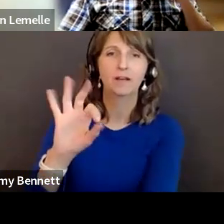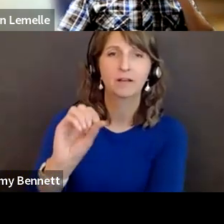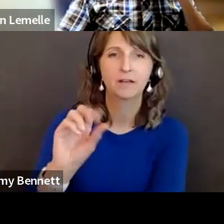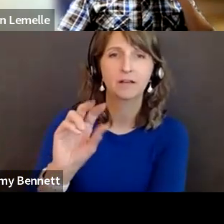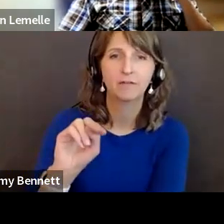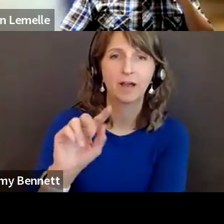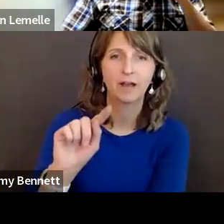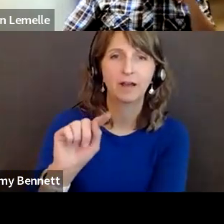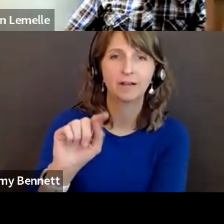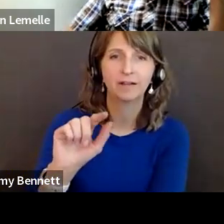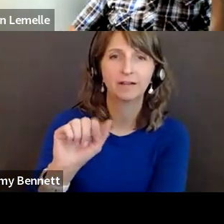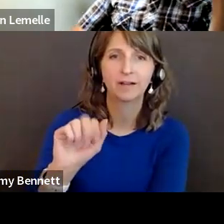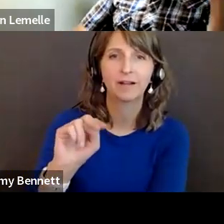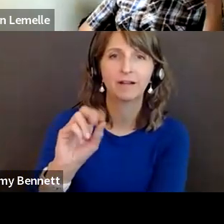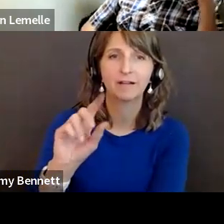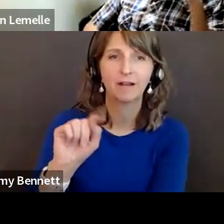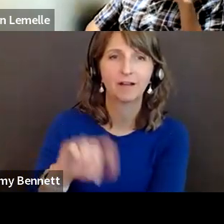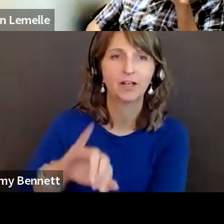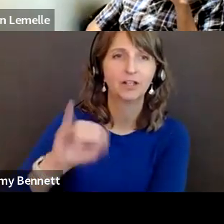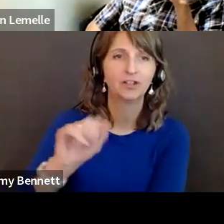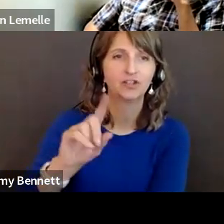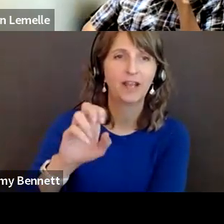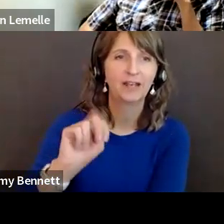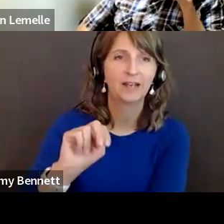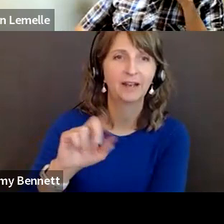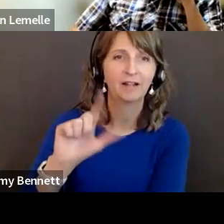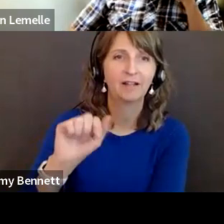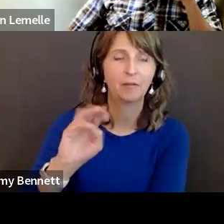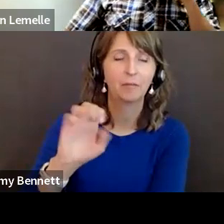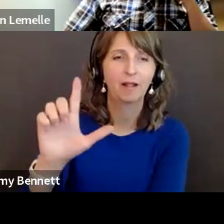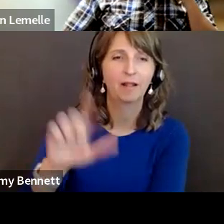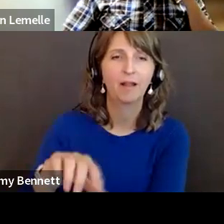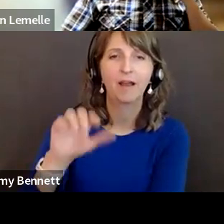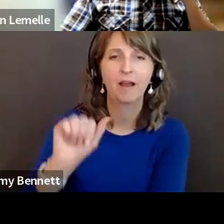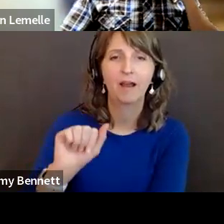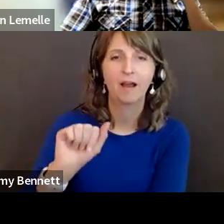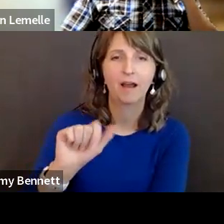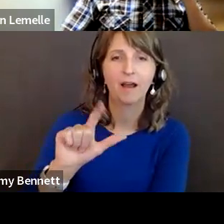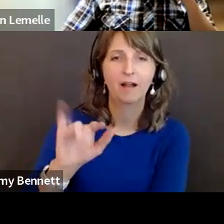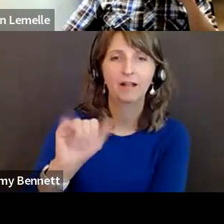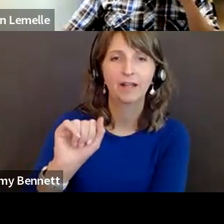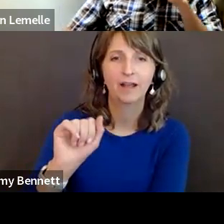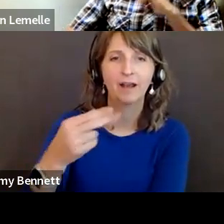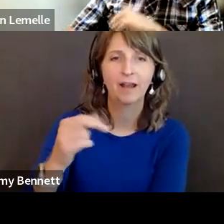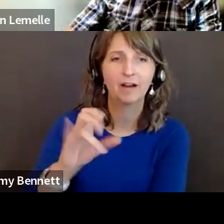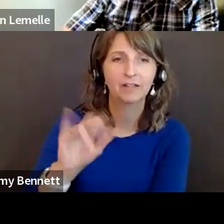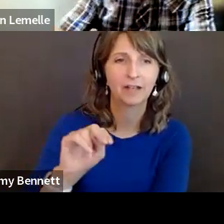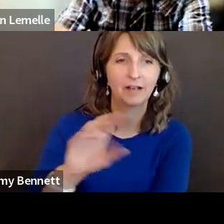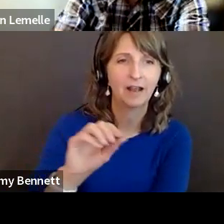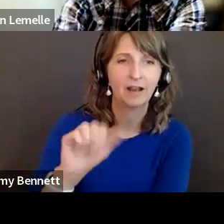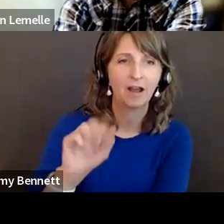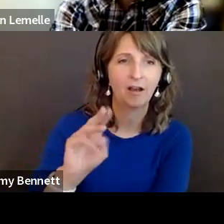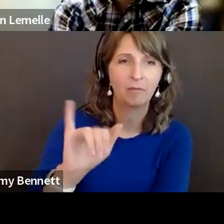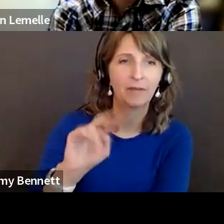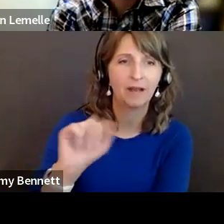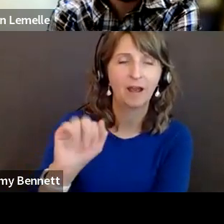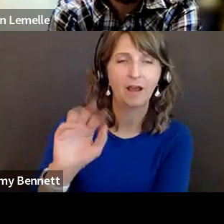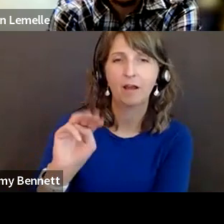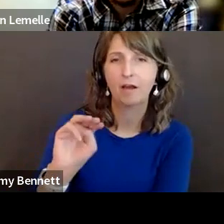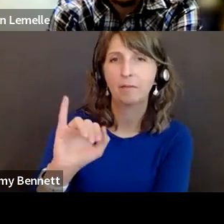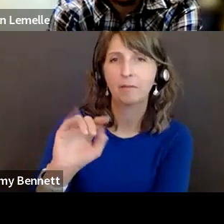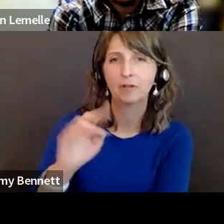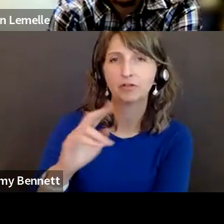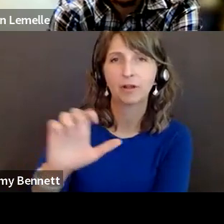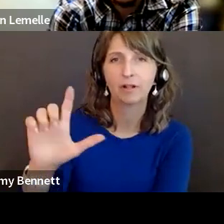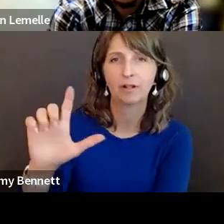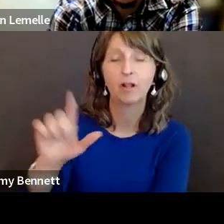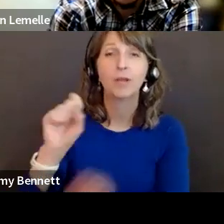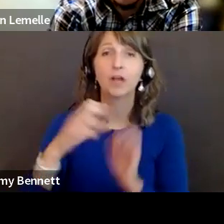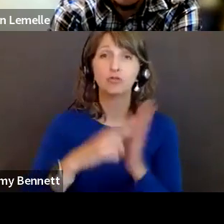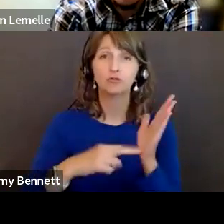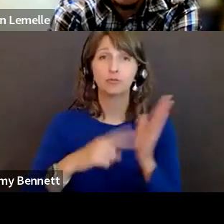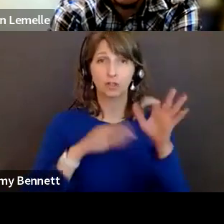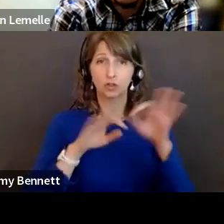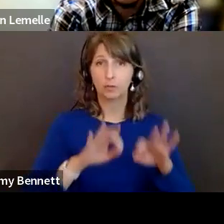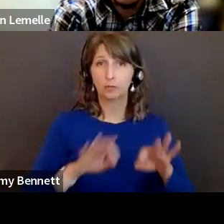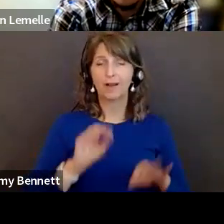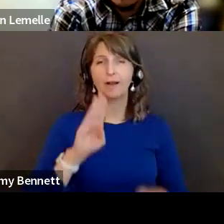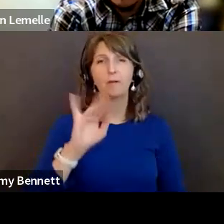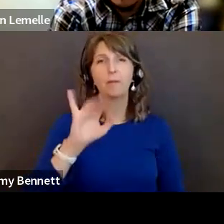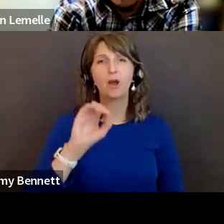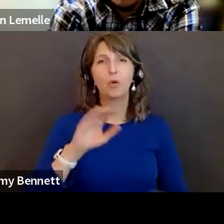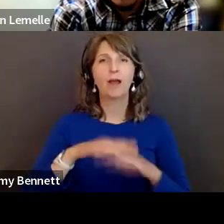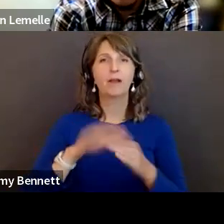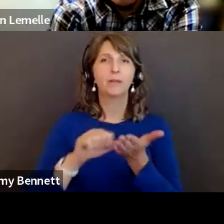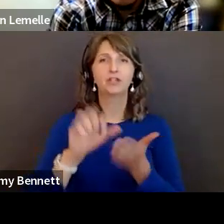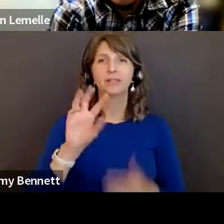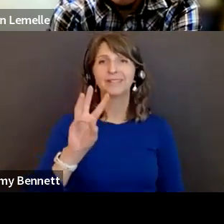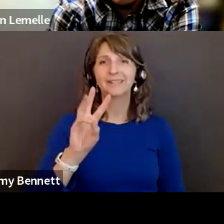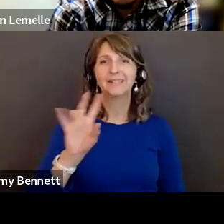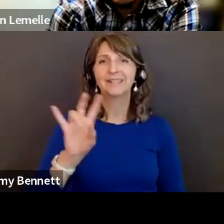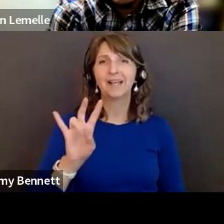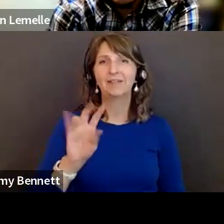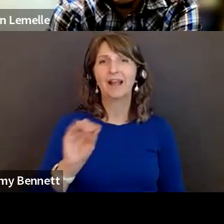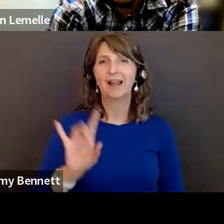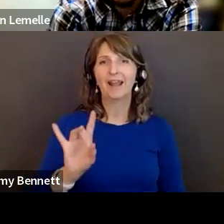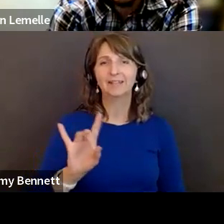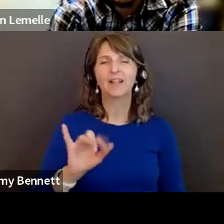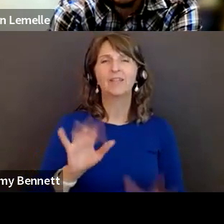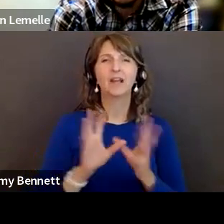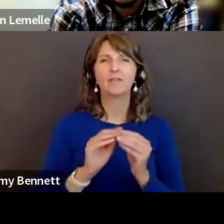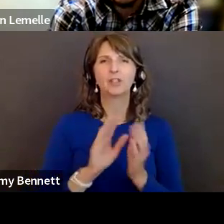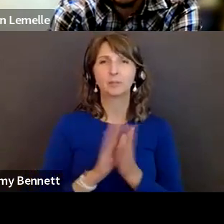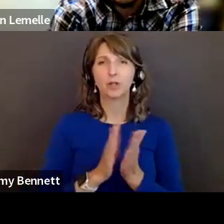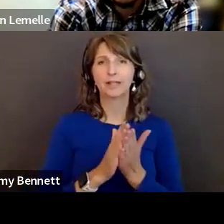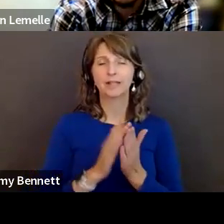Jay, Alia Harrison? And I mean, and Mitchell. You can read the description from this session and in the bios on pages 6, 7 and 8 in the conference booklet, which will be in the chat.